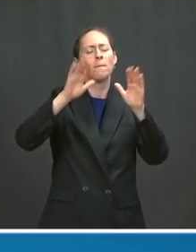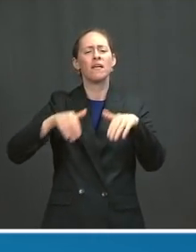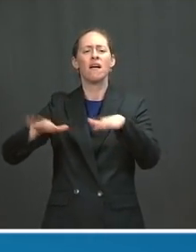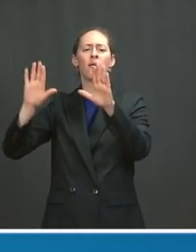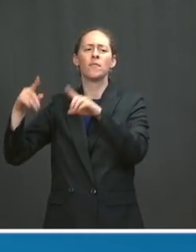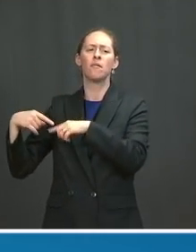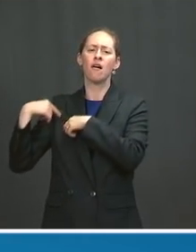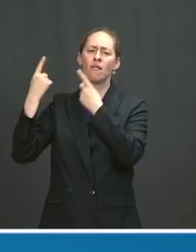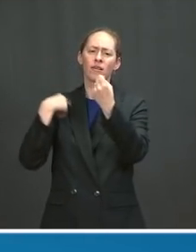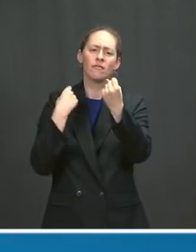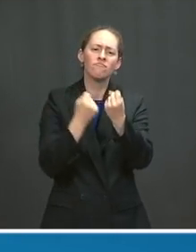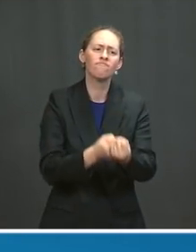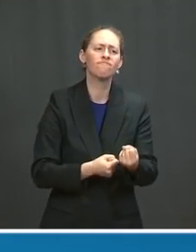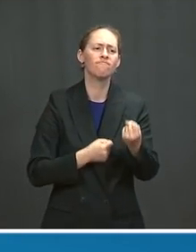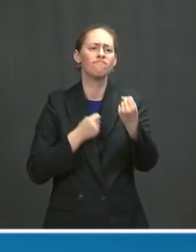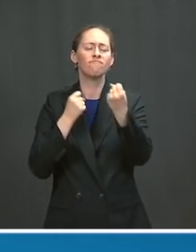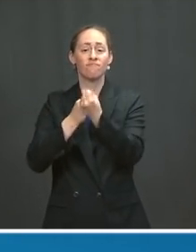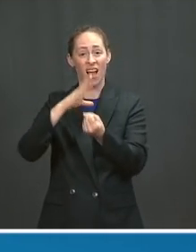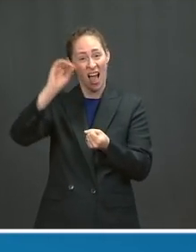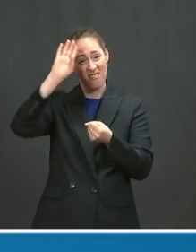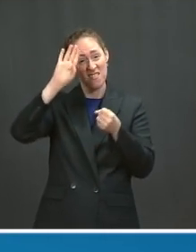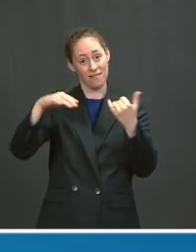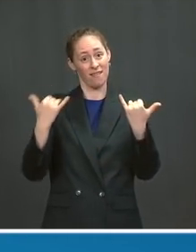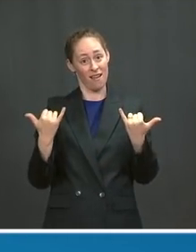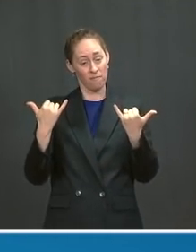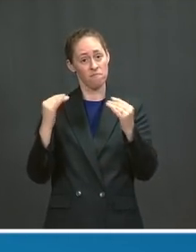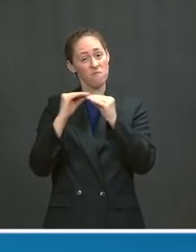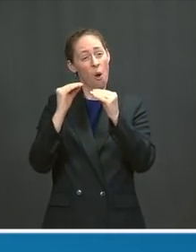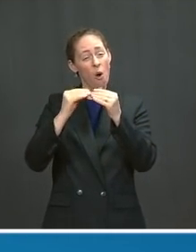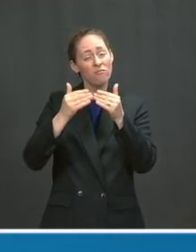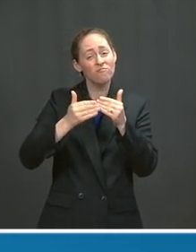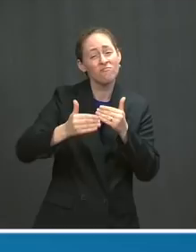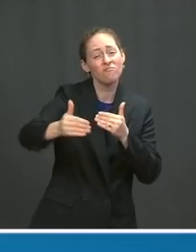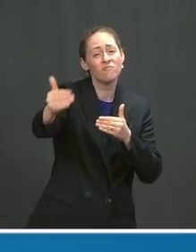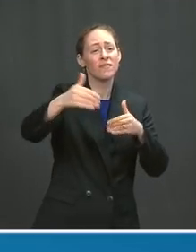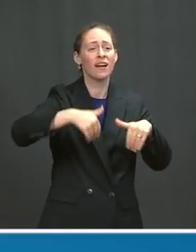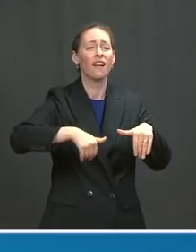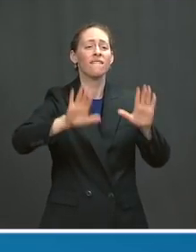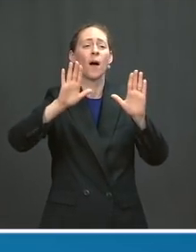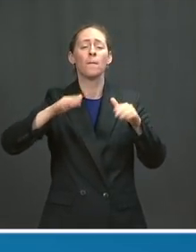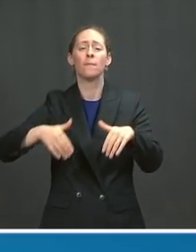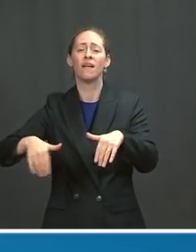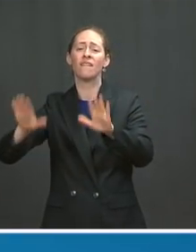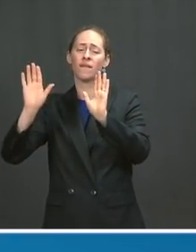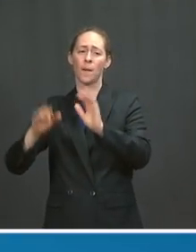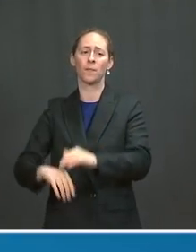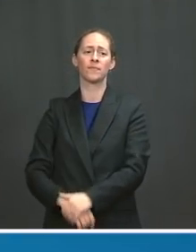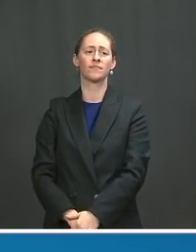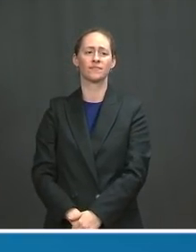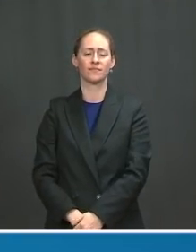And I also want to acknowledge Kim and John Johnson. Your son was taken far too soon